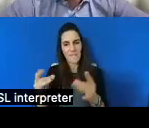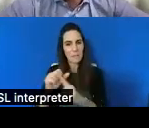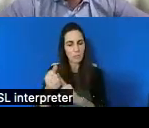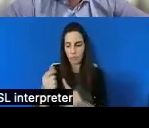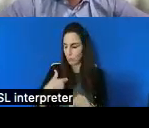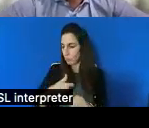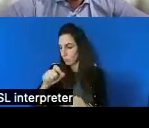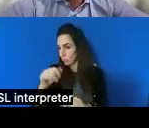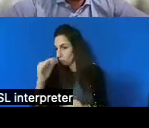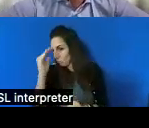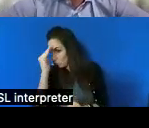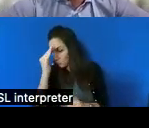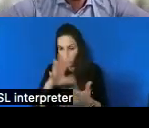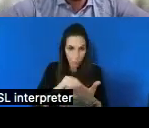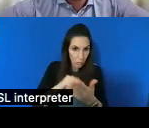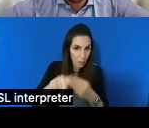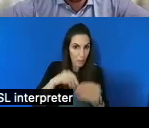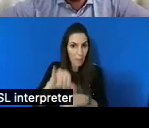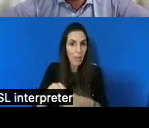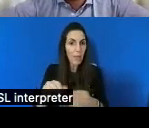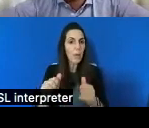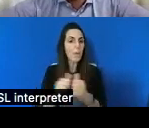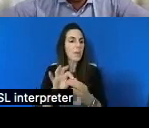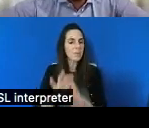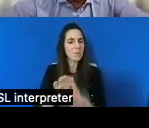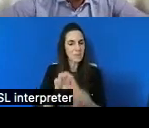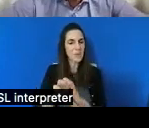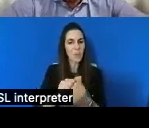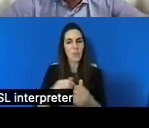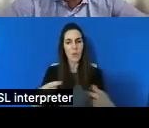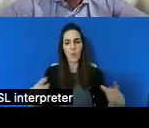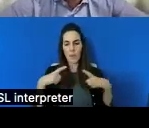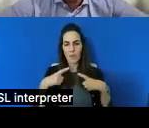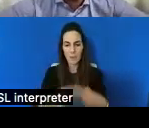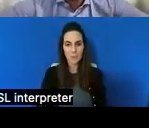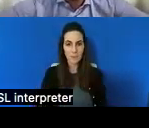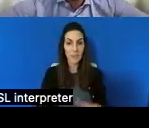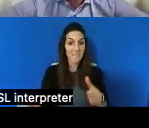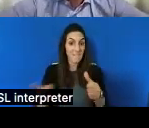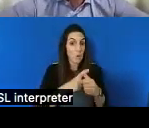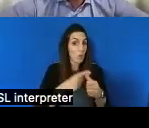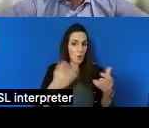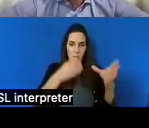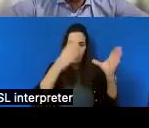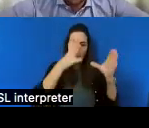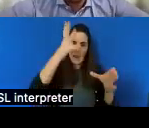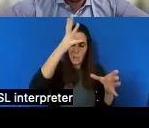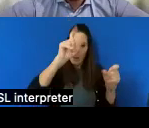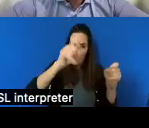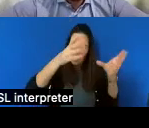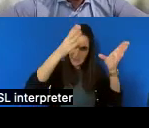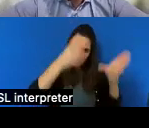relation to retirement first right first a parent has to retire if we don't retire and we wake up at